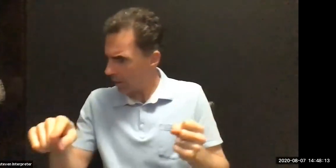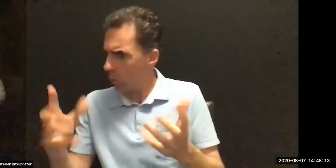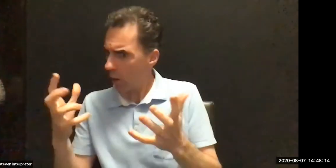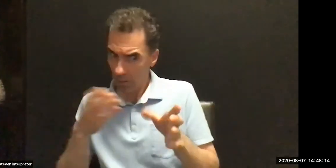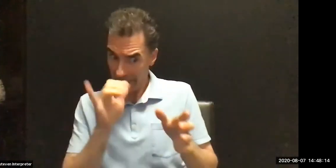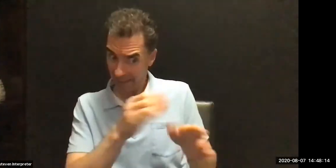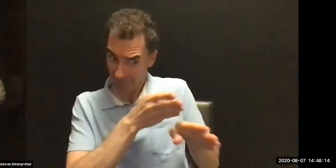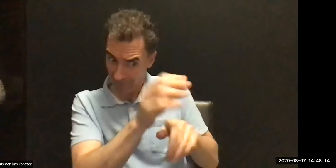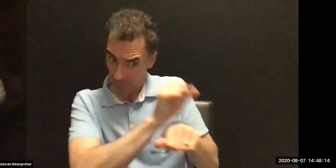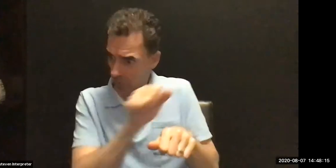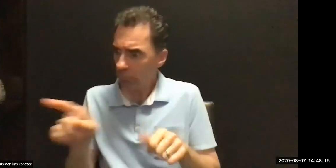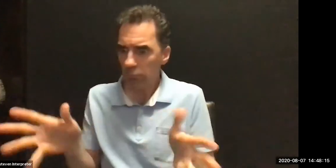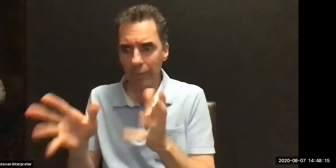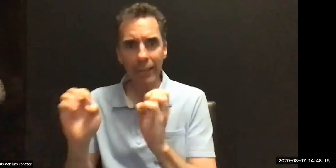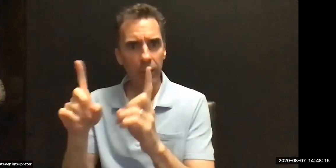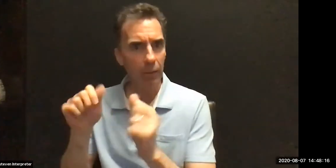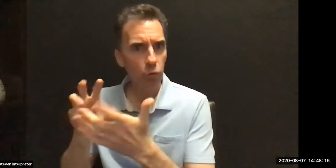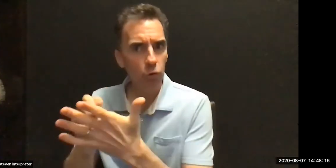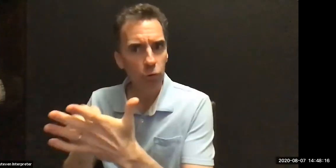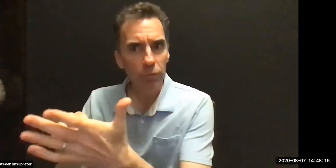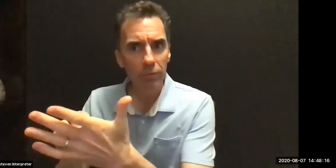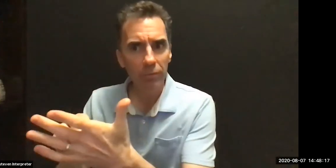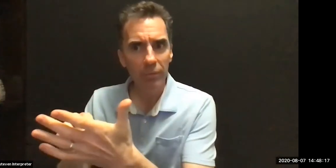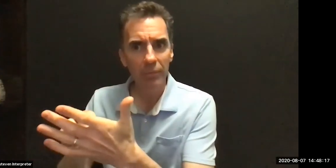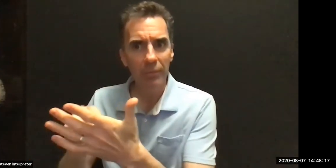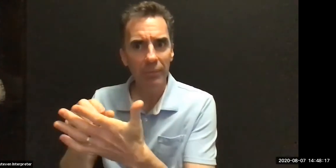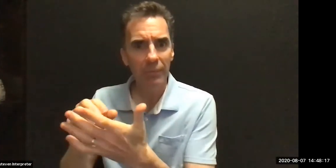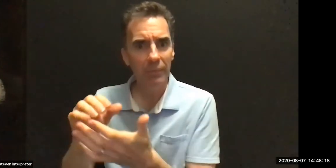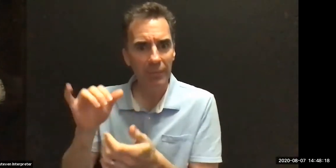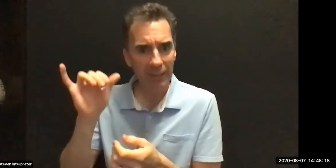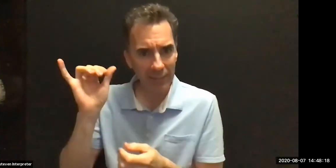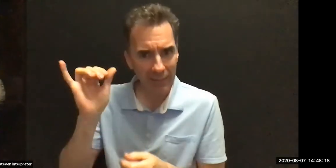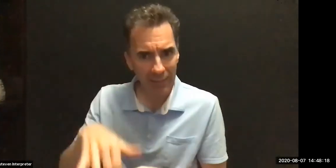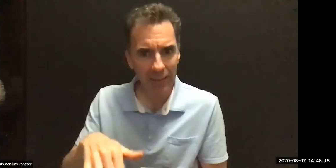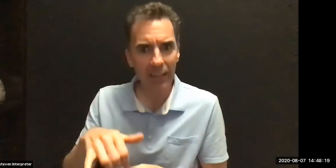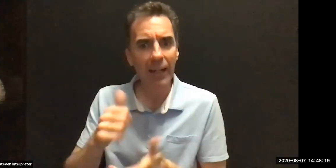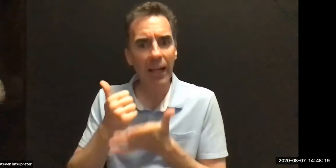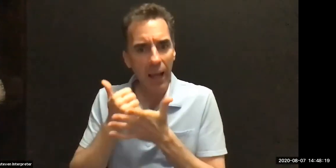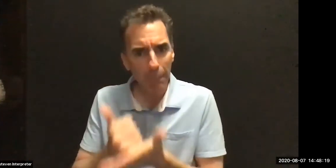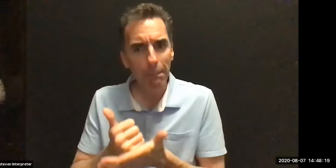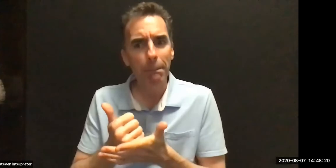Channelle Charest: Mission of bringing equality to the technology industry moving forward as well because it is